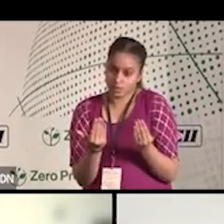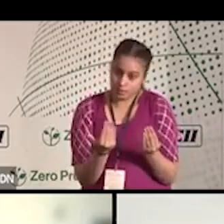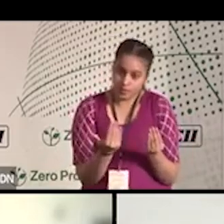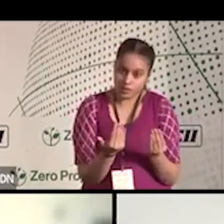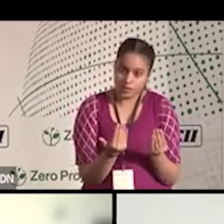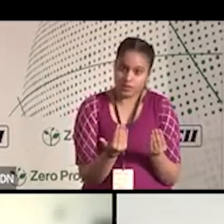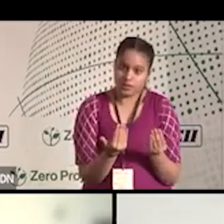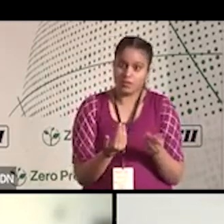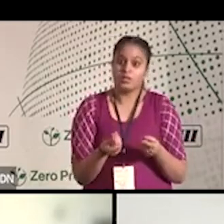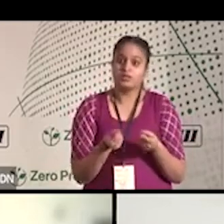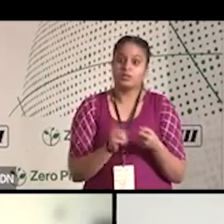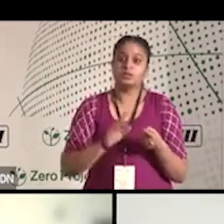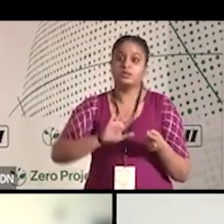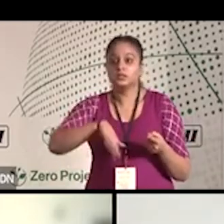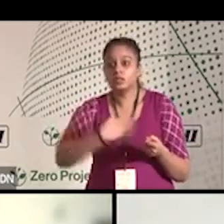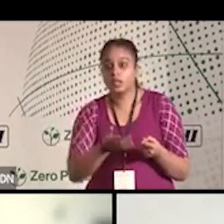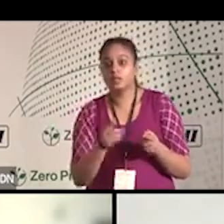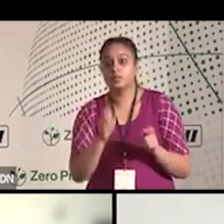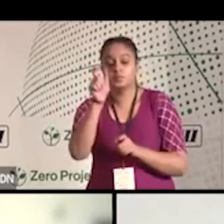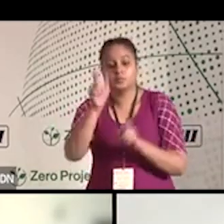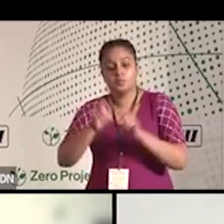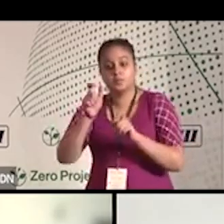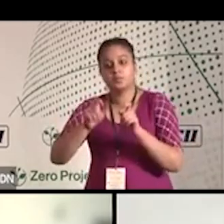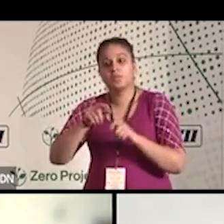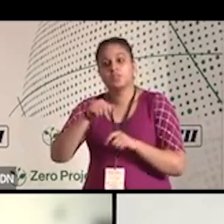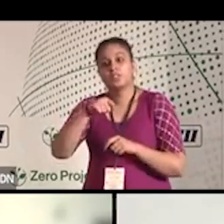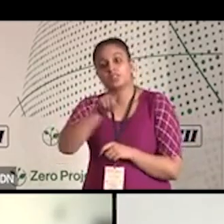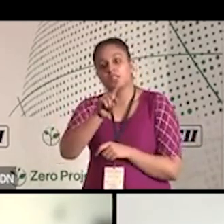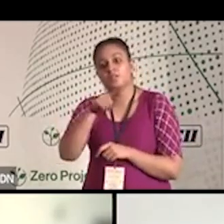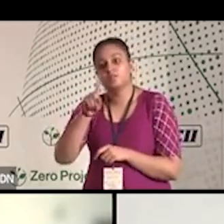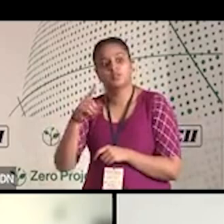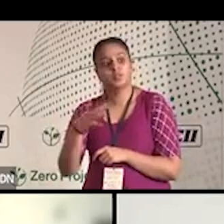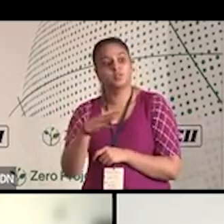and then let people make choices at the right time.